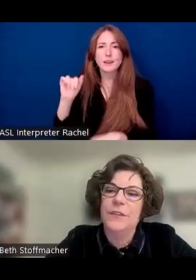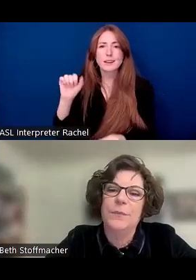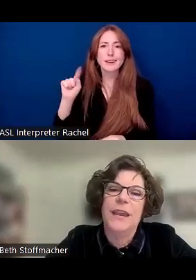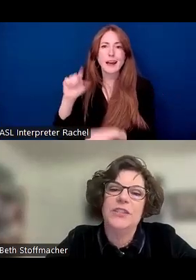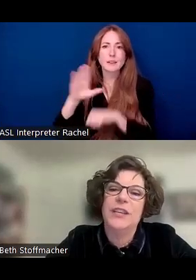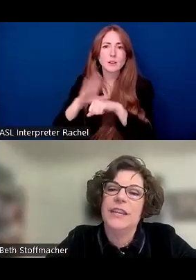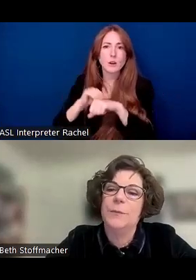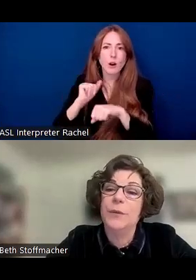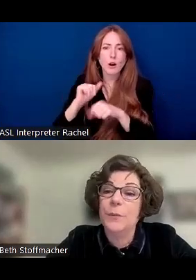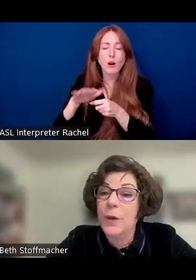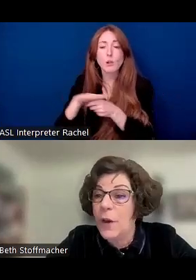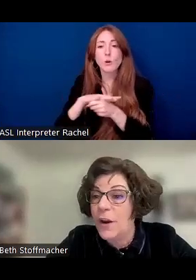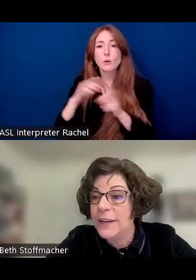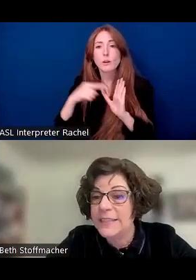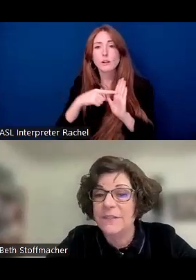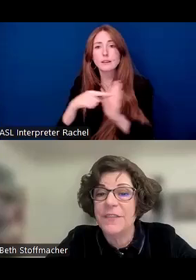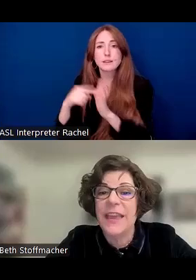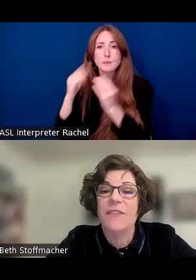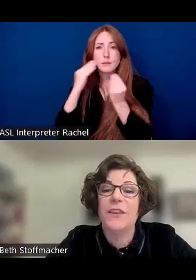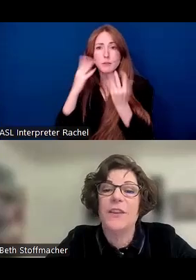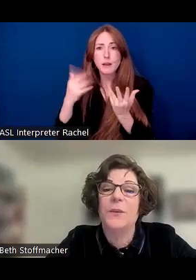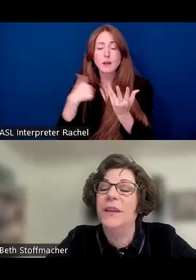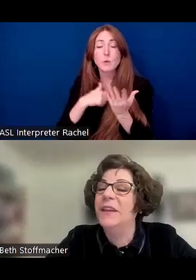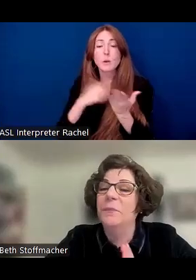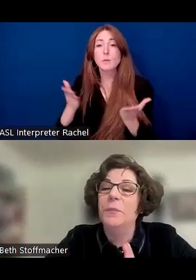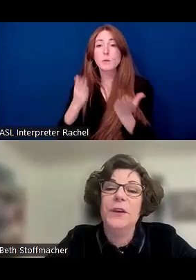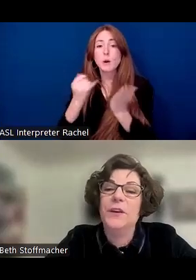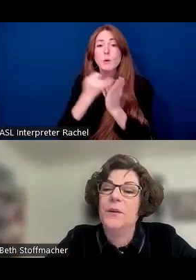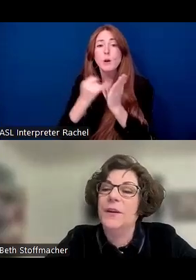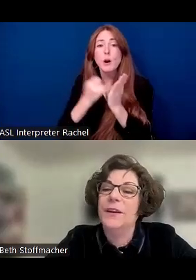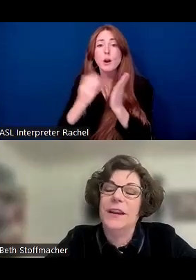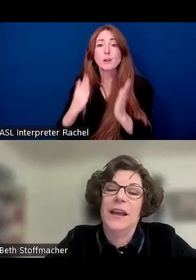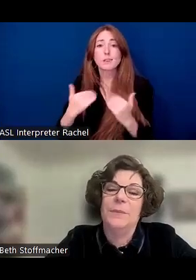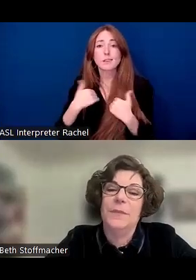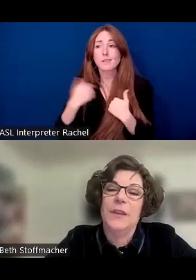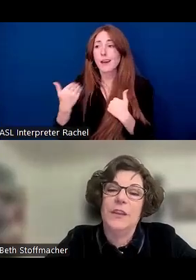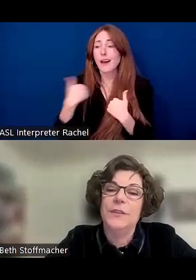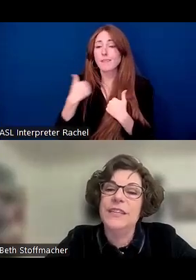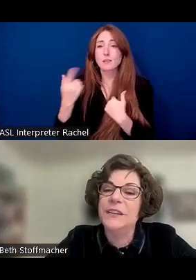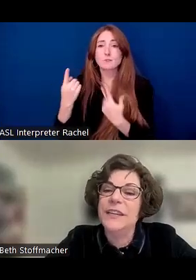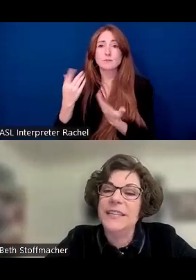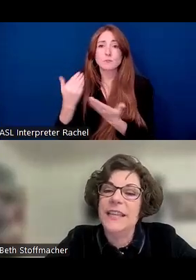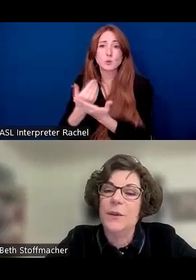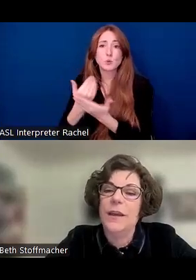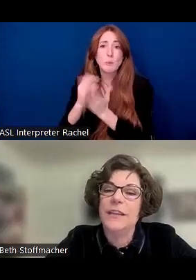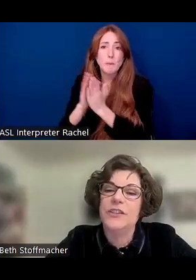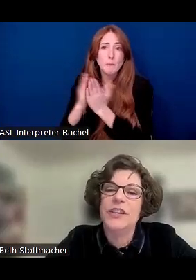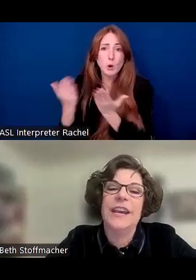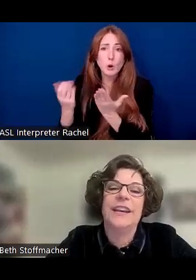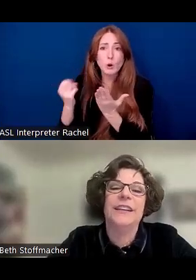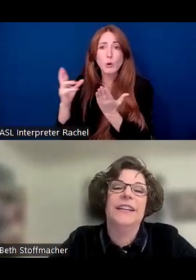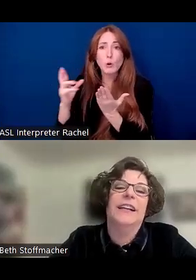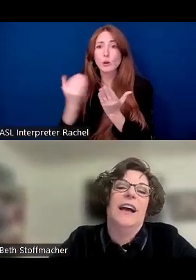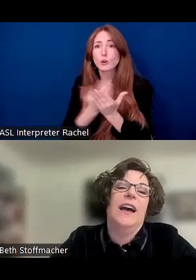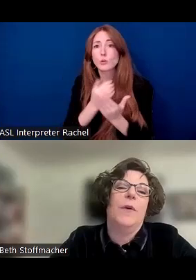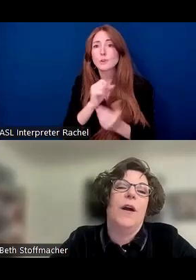information. We promote artists if they have a new book or a new series that they want to share all